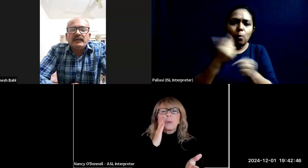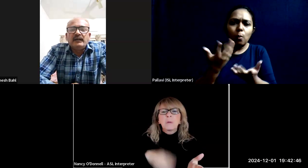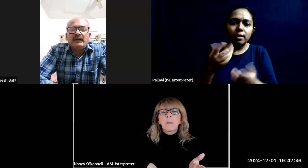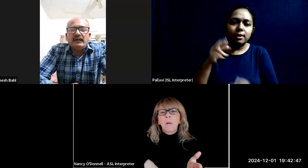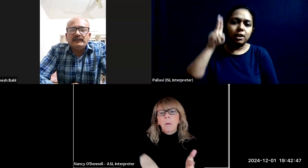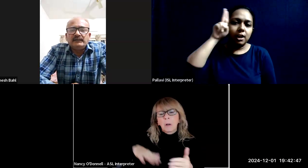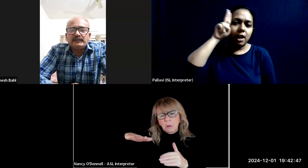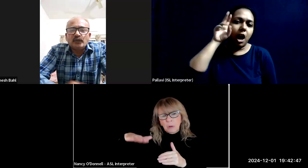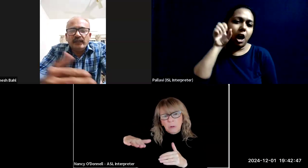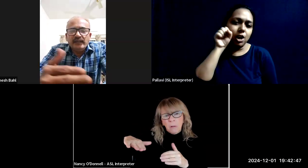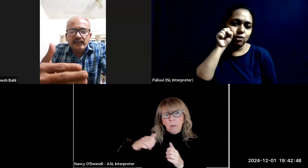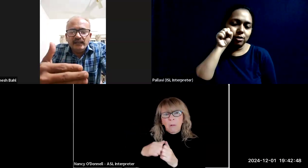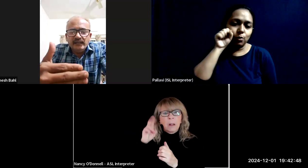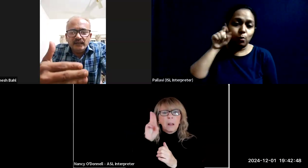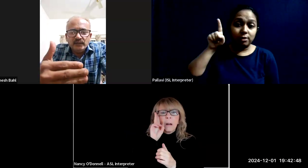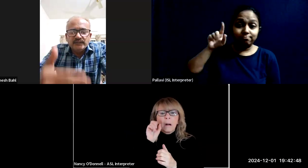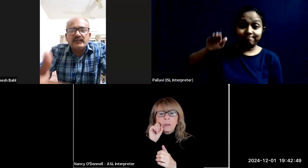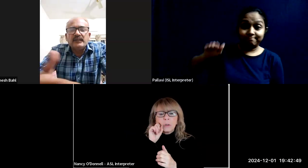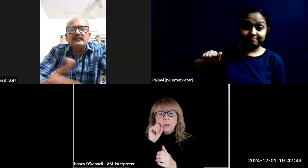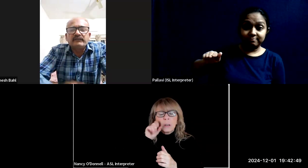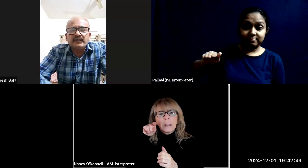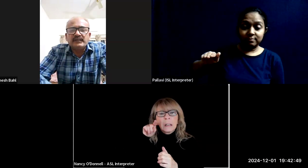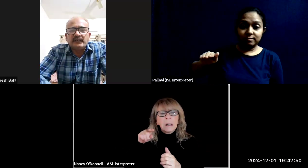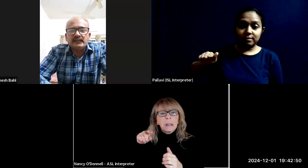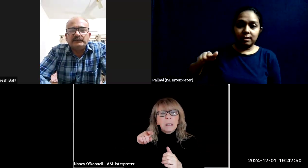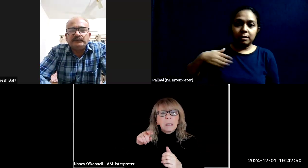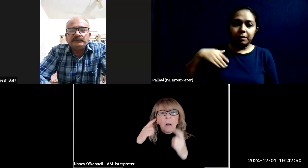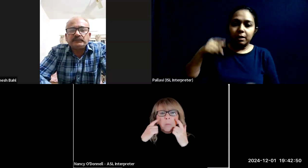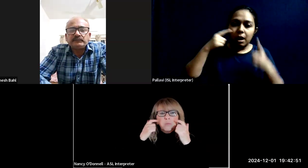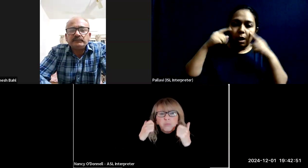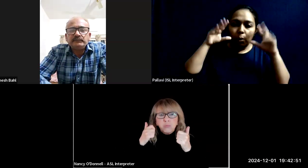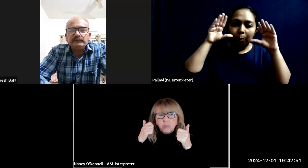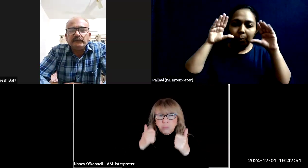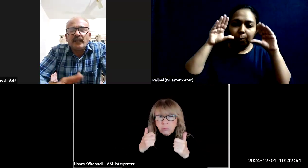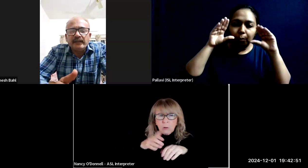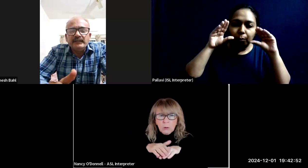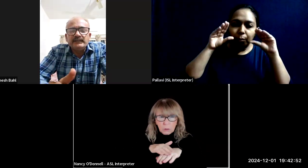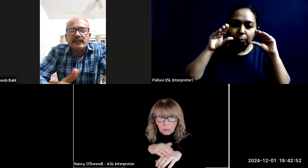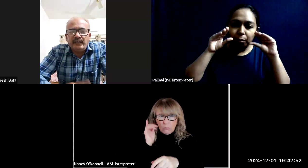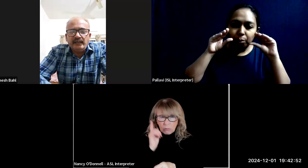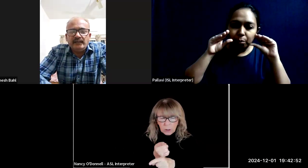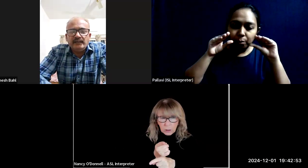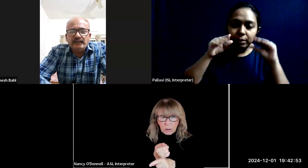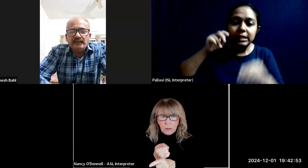slowly, he loses his vision, needs a cane.